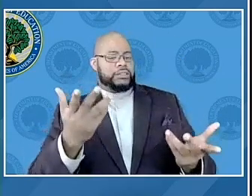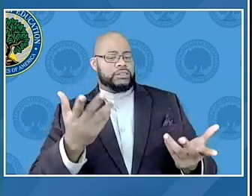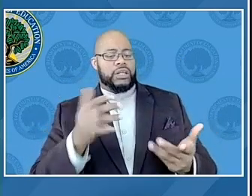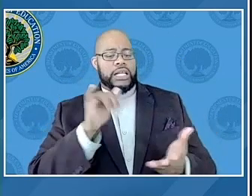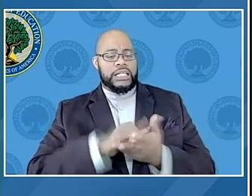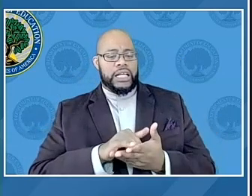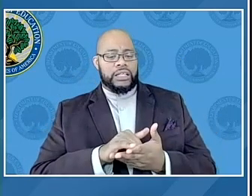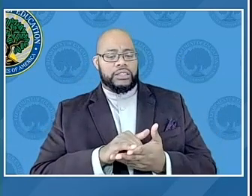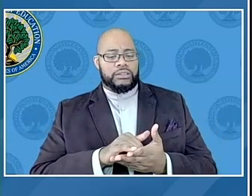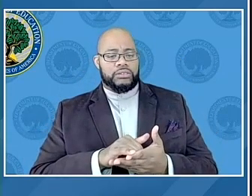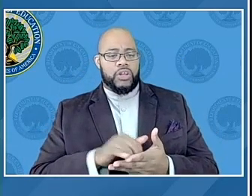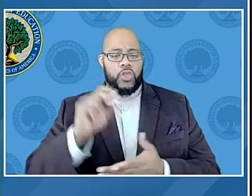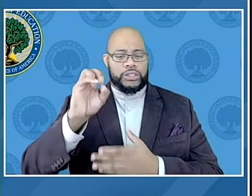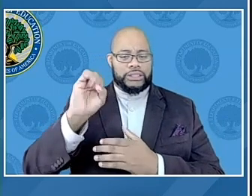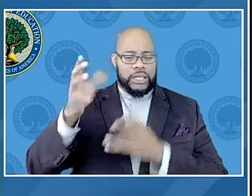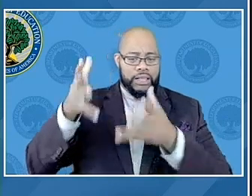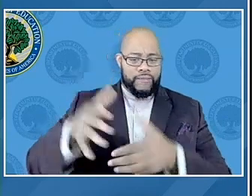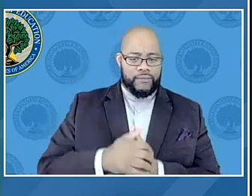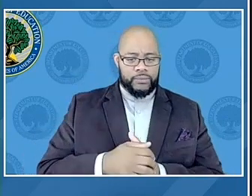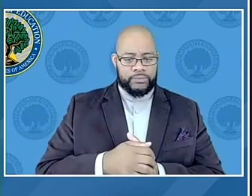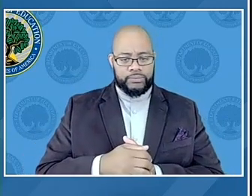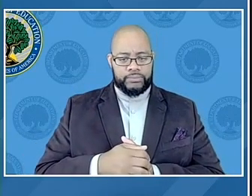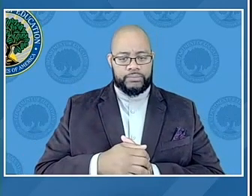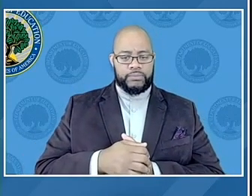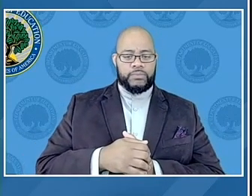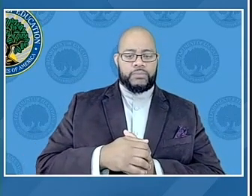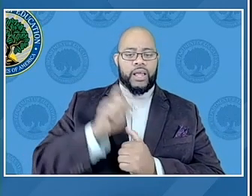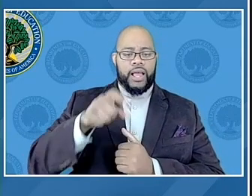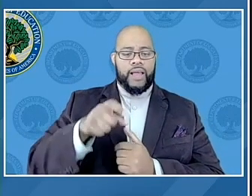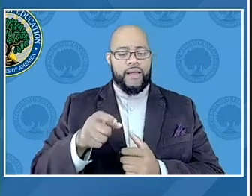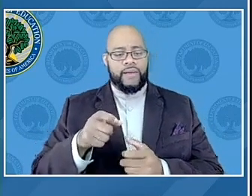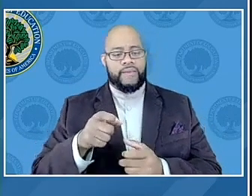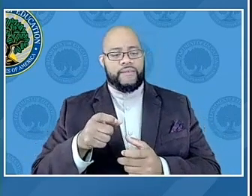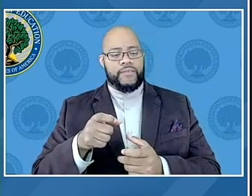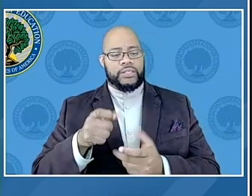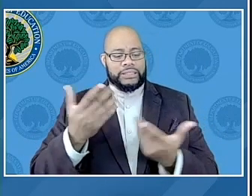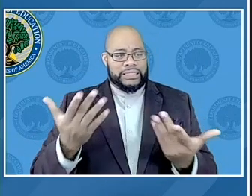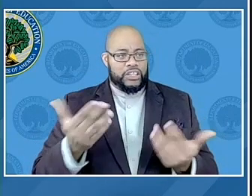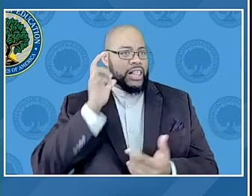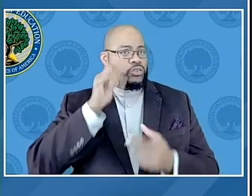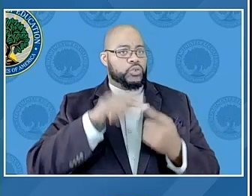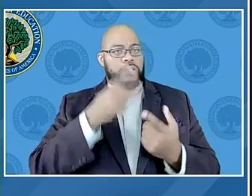Melissa, 30 seconds left. We have to sit here and listen to see if we're worthy to have dignity.